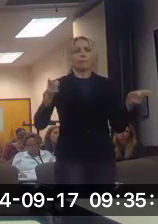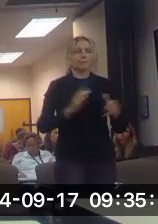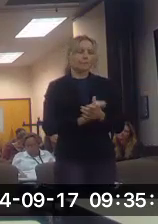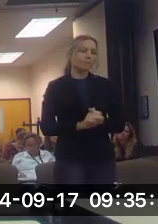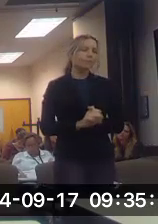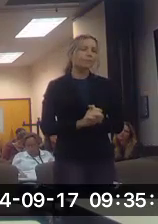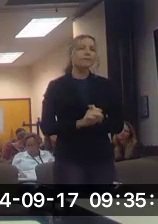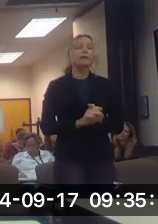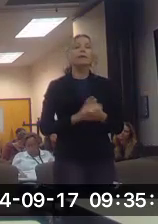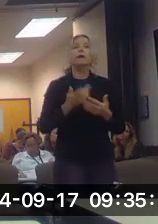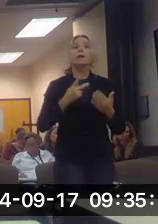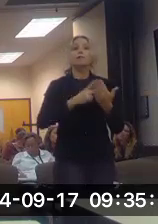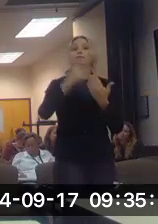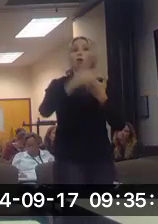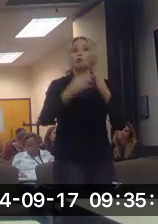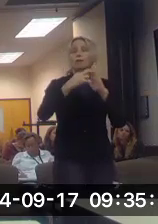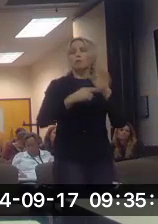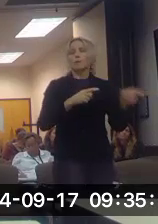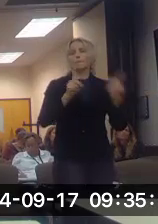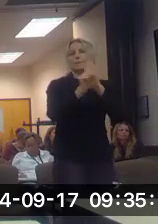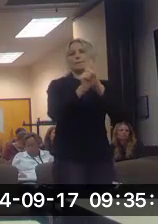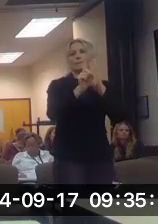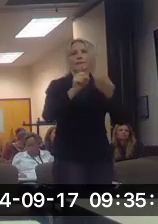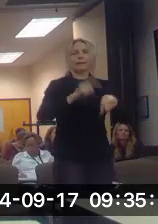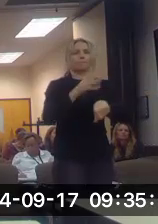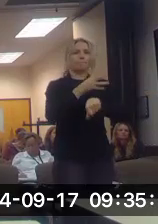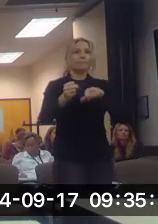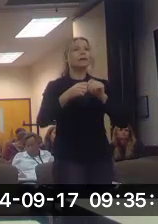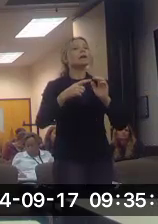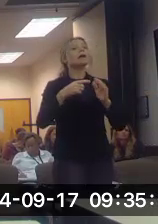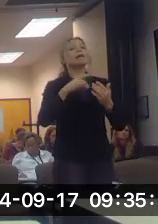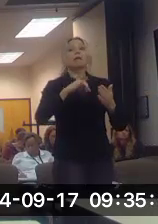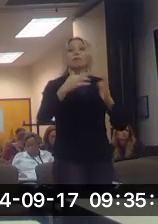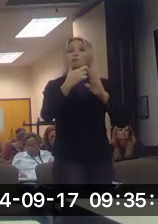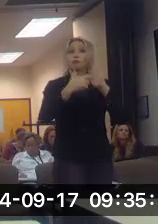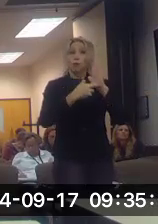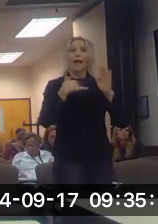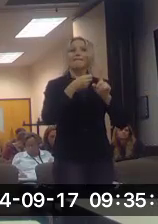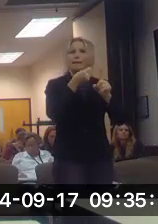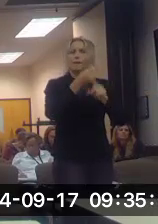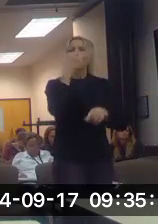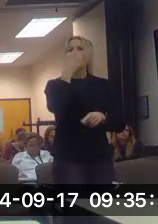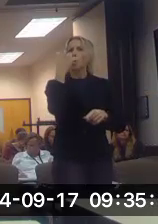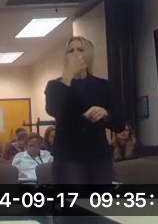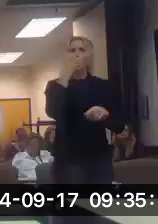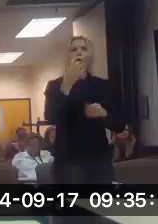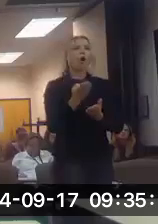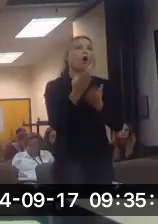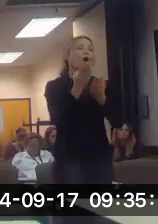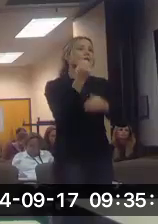Reginald Parson: The program's rules have a wide-reaching impact offering up to 12 weeks of family and medical leave benefits over a 1-year period.